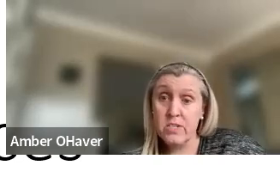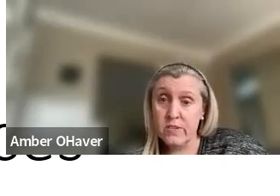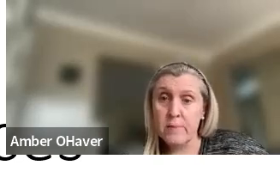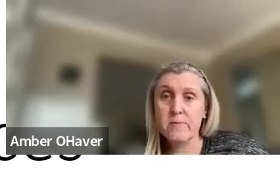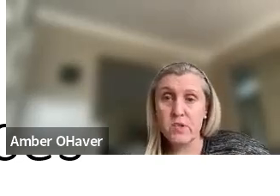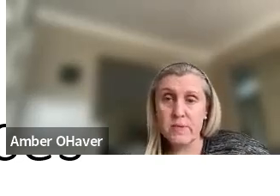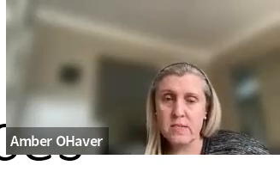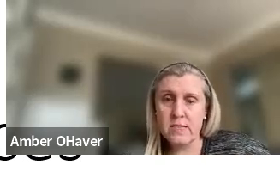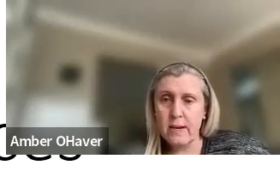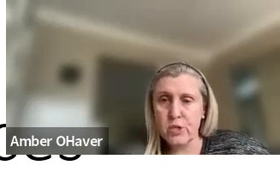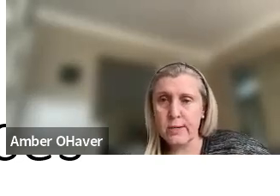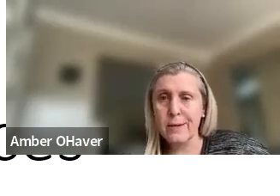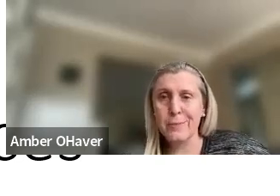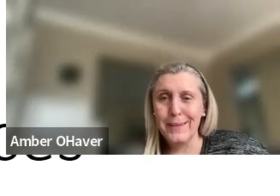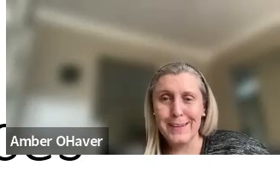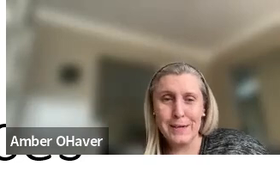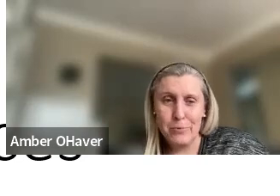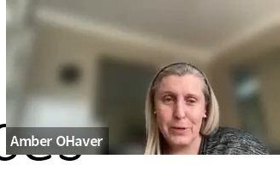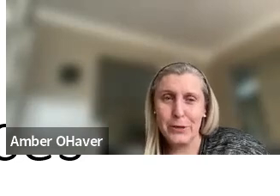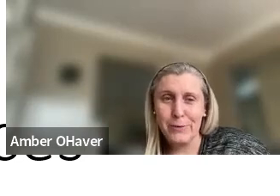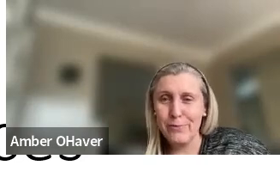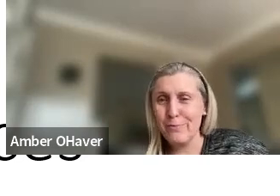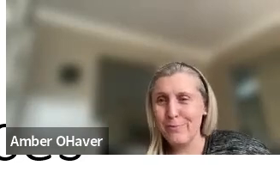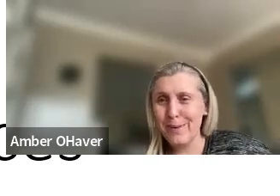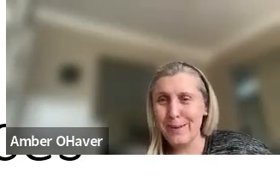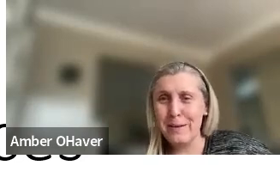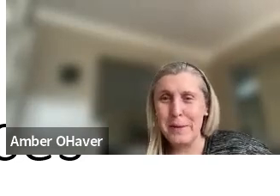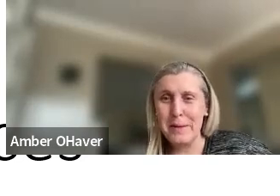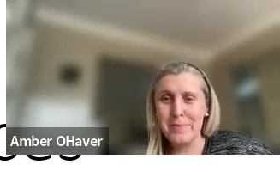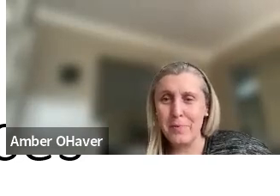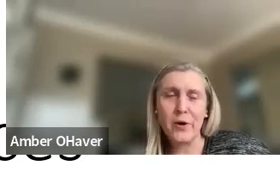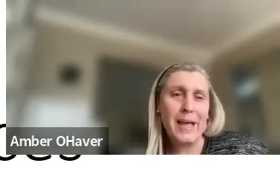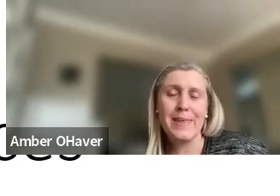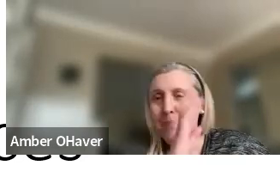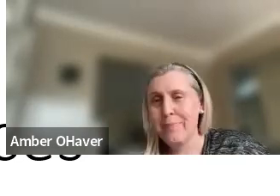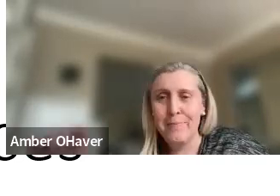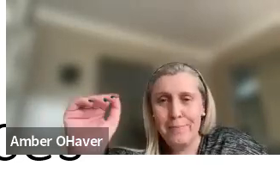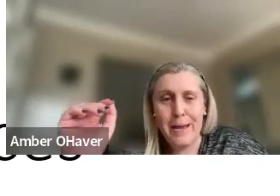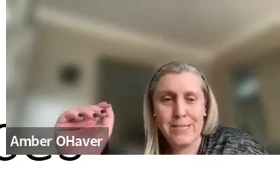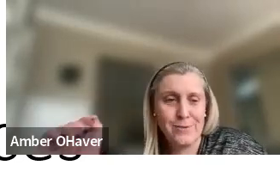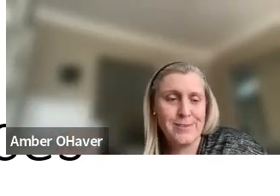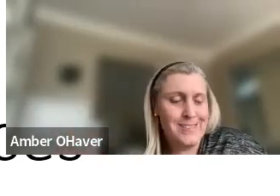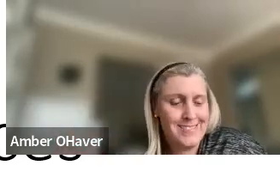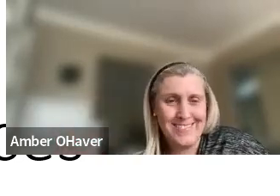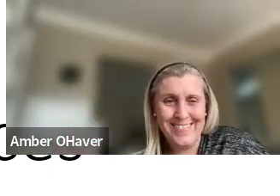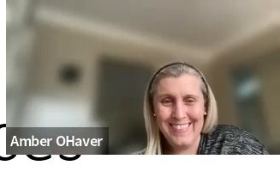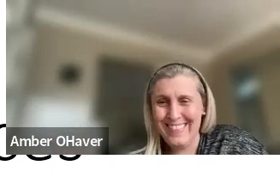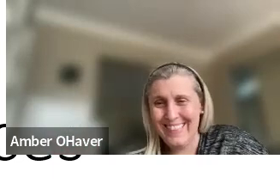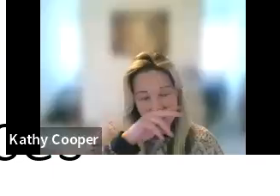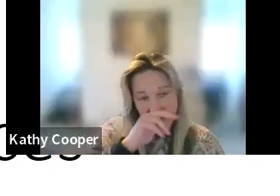that I'm sure Kimberly can hit on pretty hard in a minute.